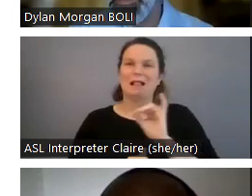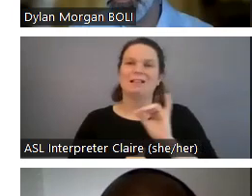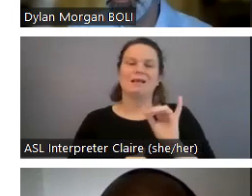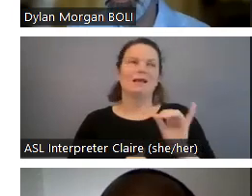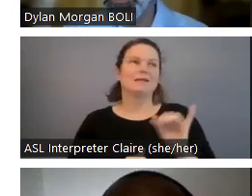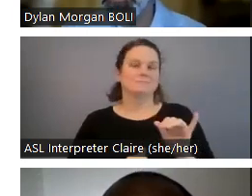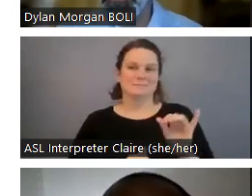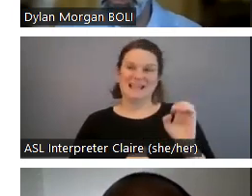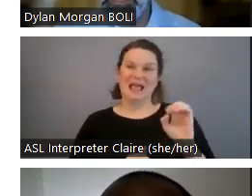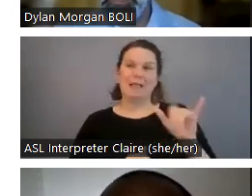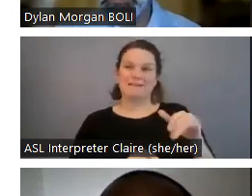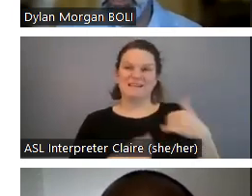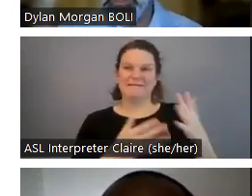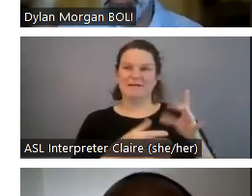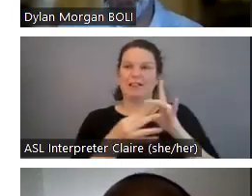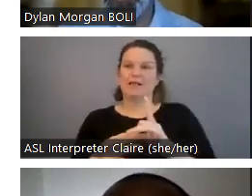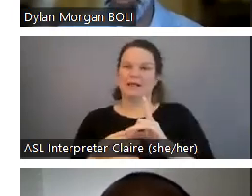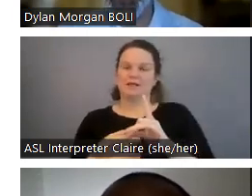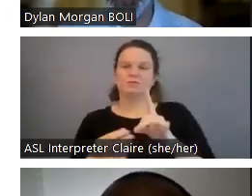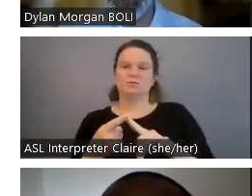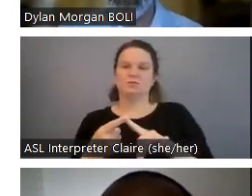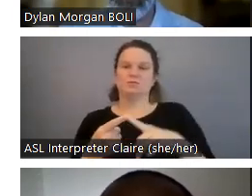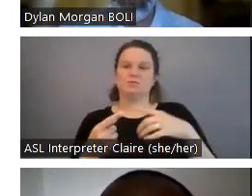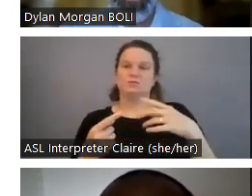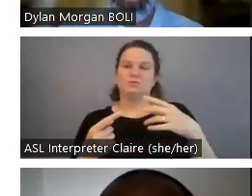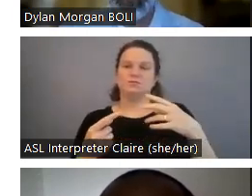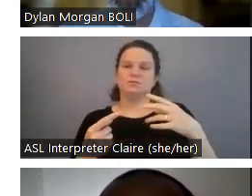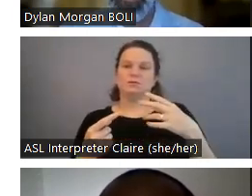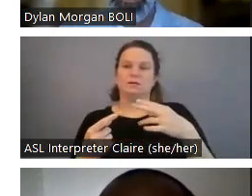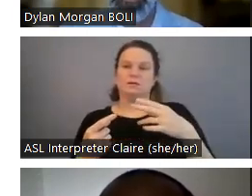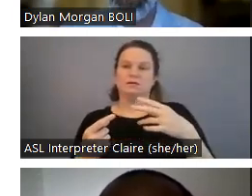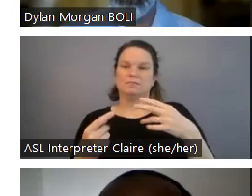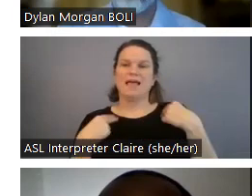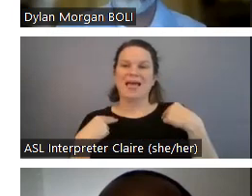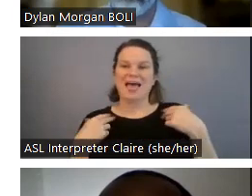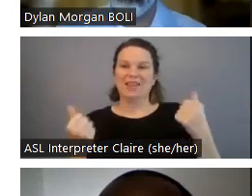think Emily put a link to the HS,